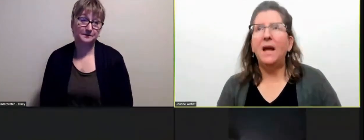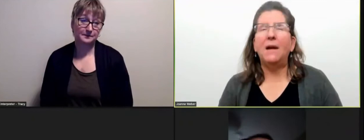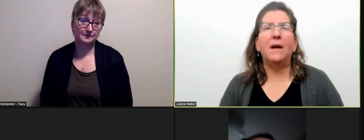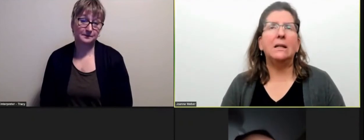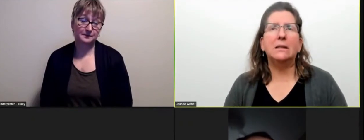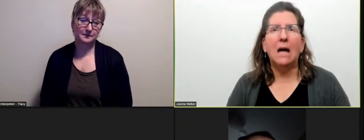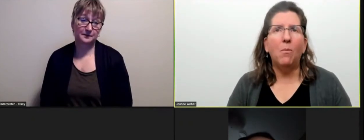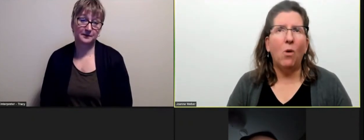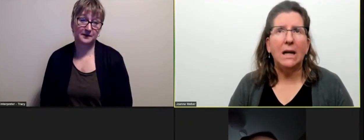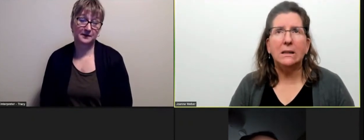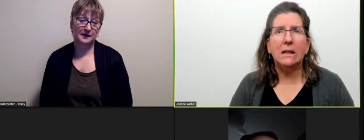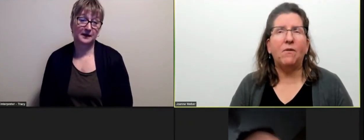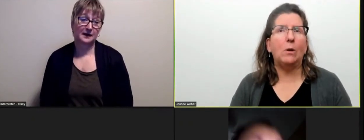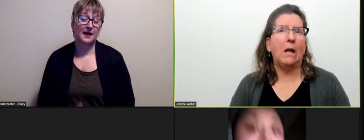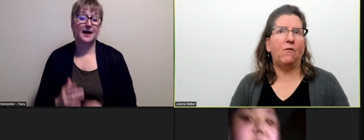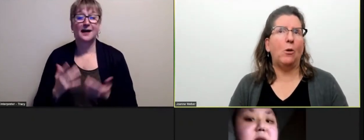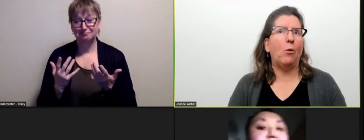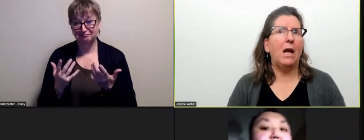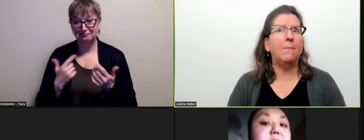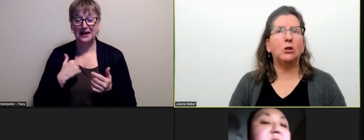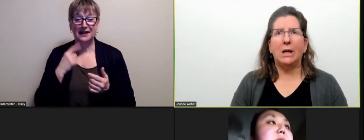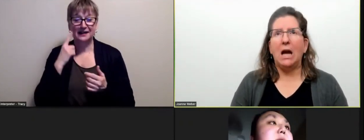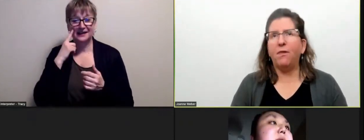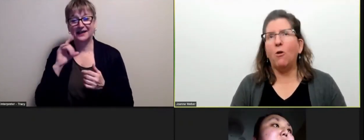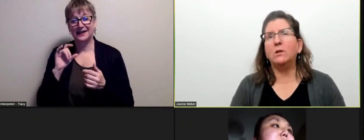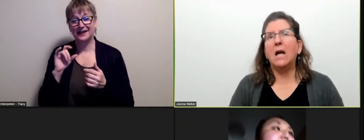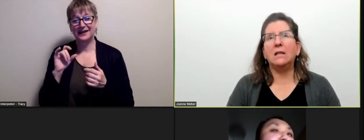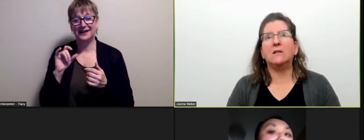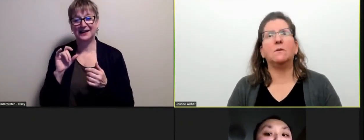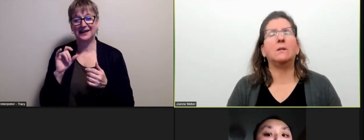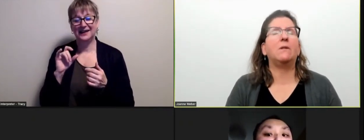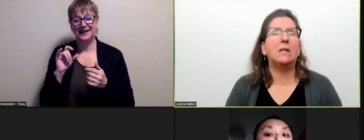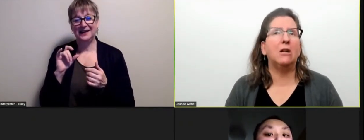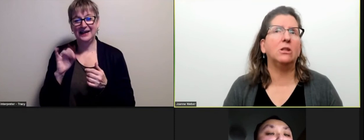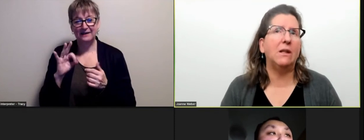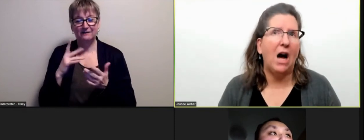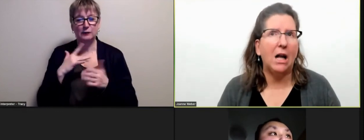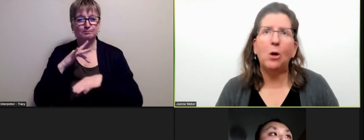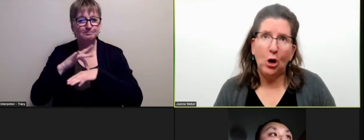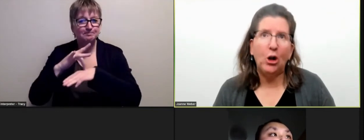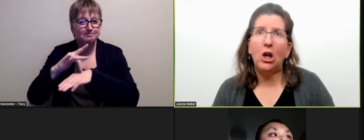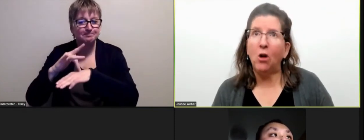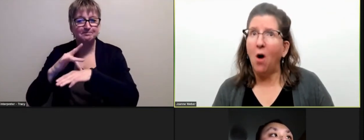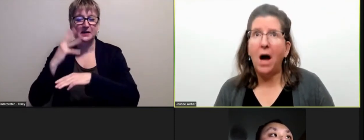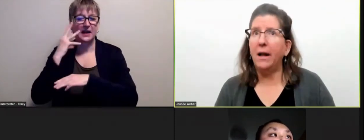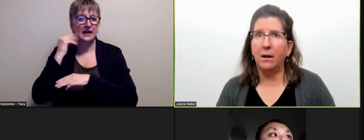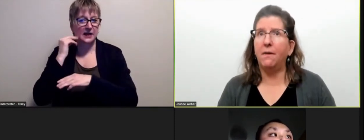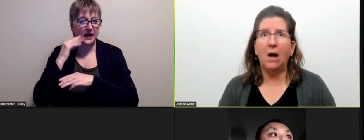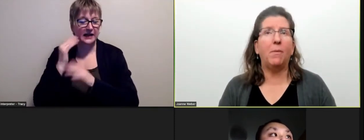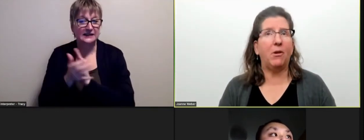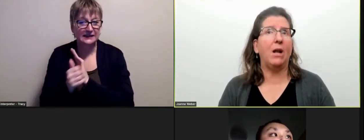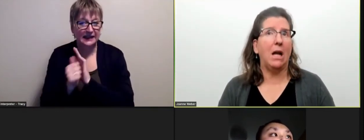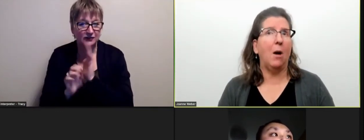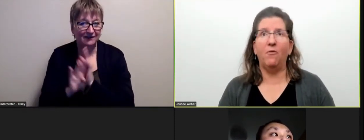Dr. Weber: Yeah and I think that in some ways if you, if you were able to get those kinds of skills developed earlier on, that would